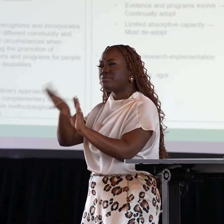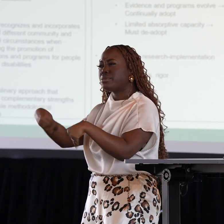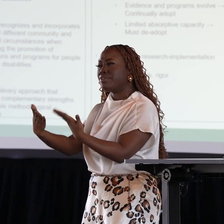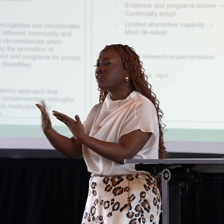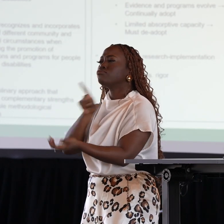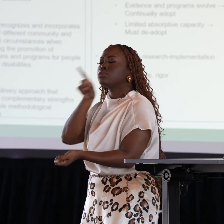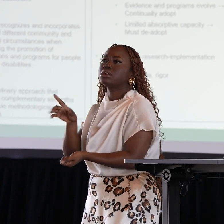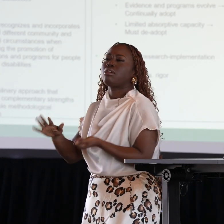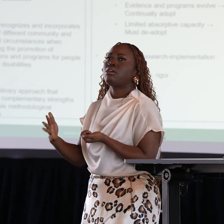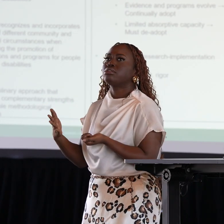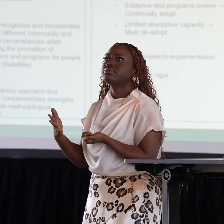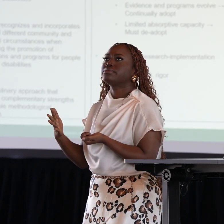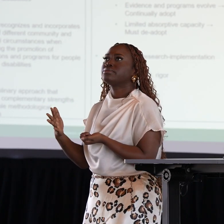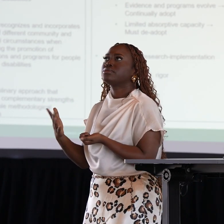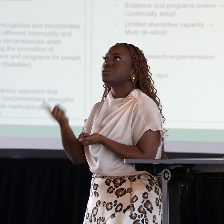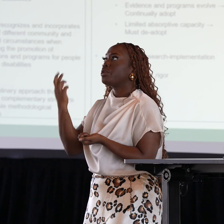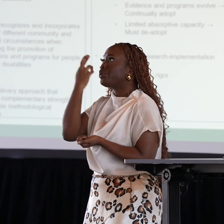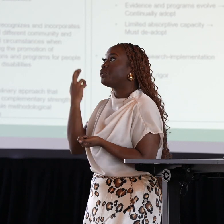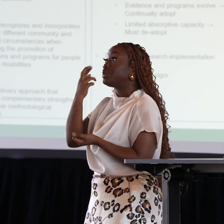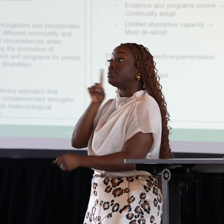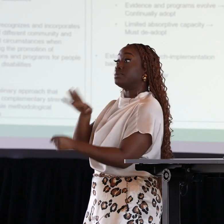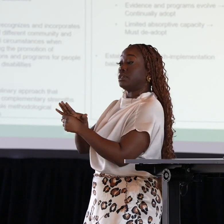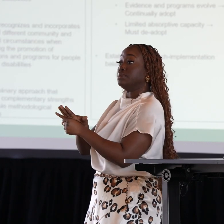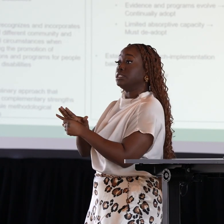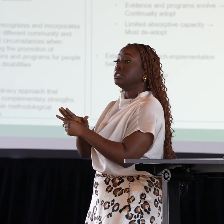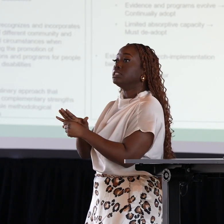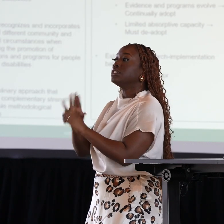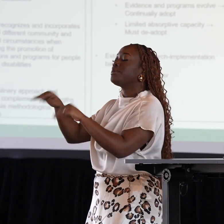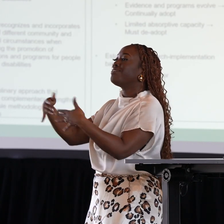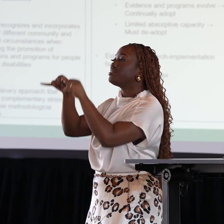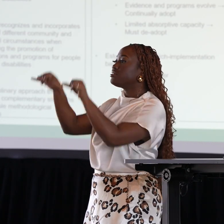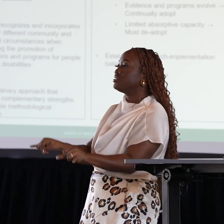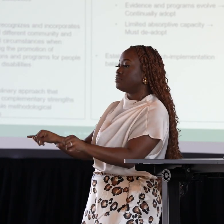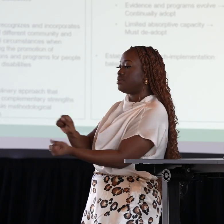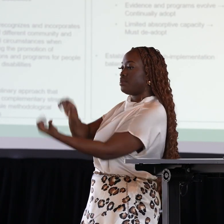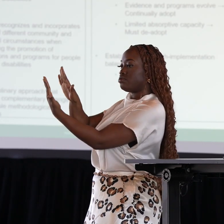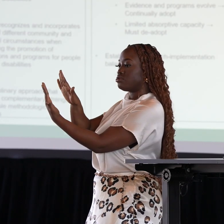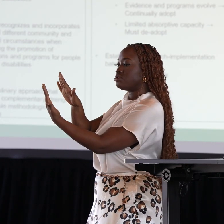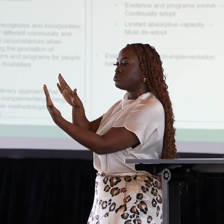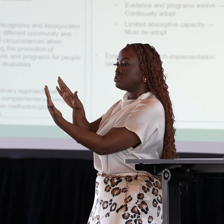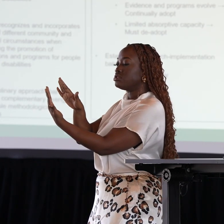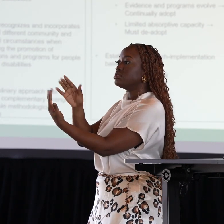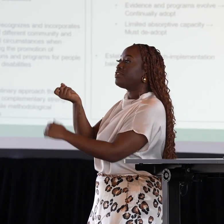really kind of one of the reasons it's promising is it provides this systematic approach for understanding how